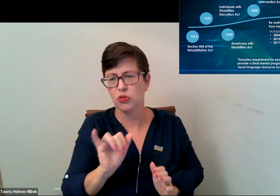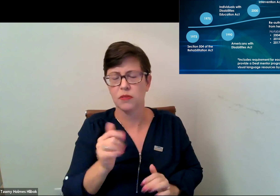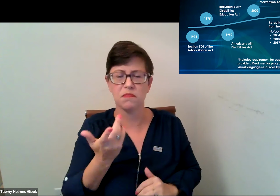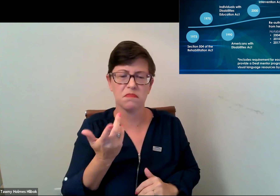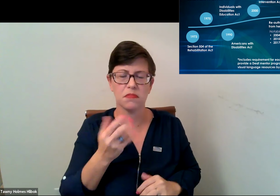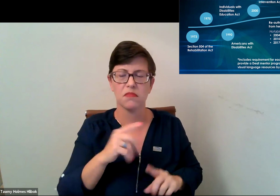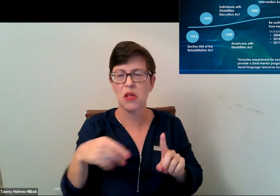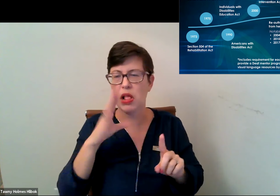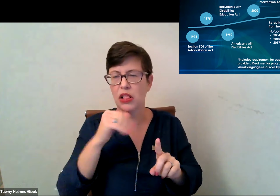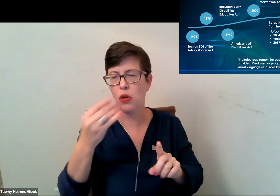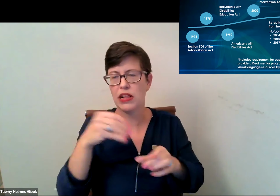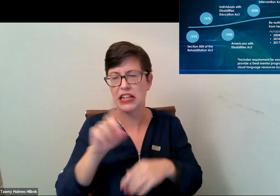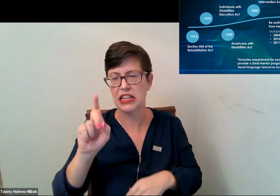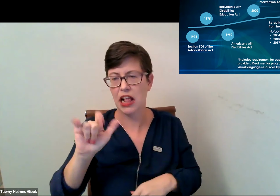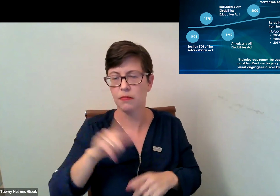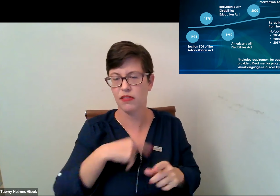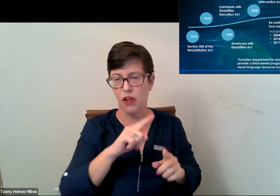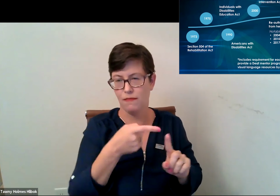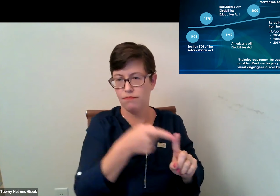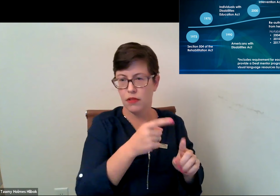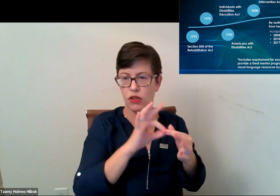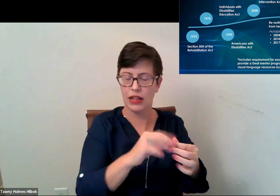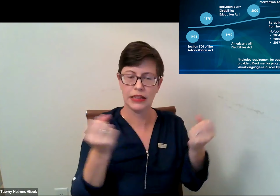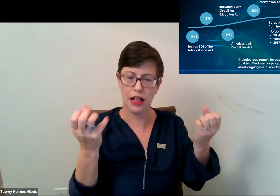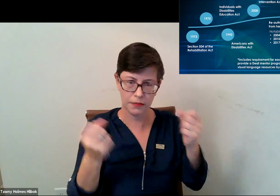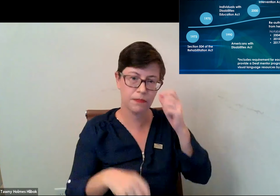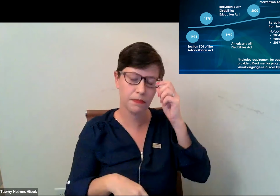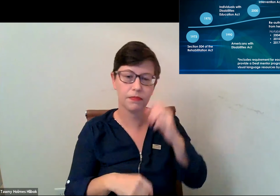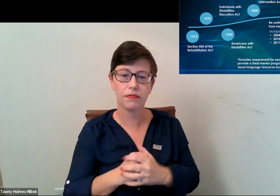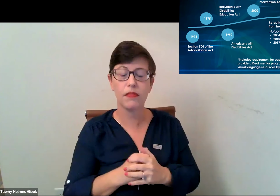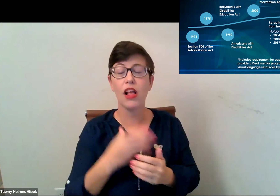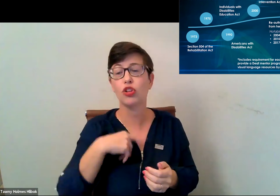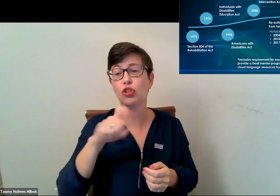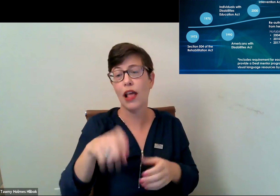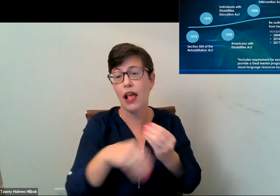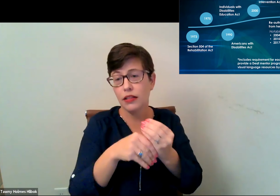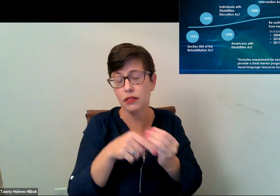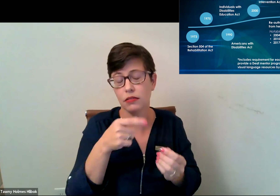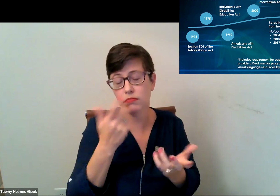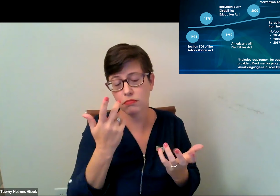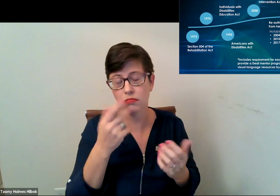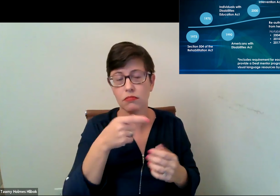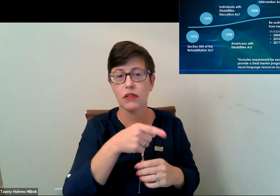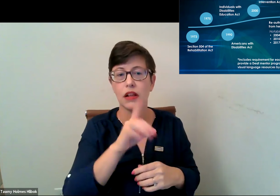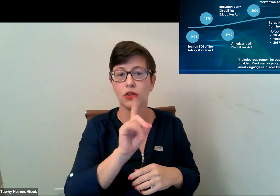a few other stipulations within the law as well, but I won't get into that much detail about it. I should also add.